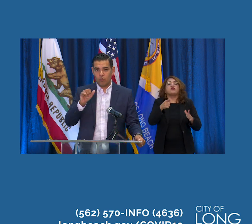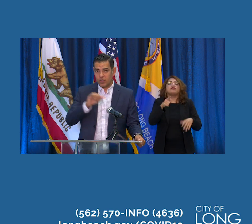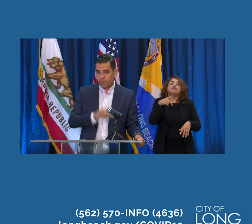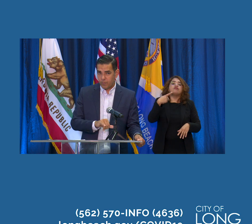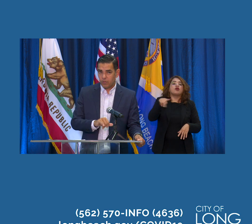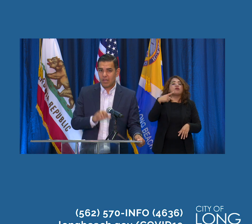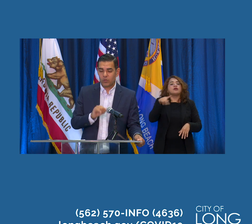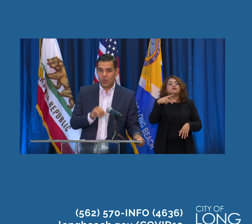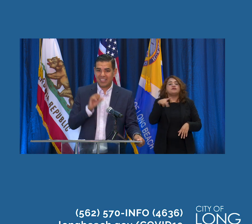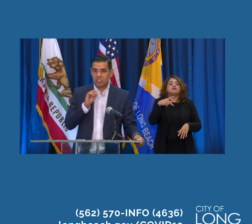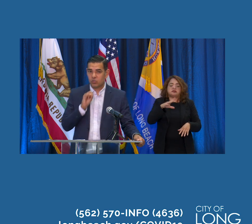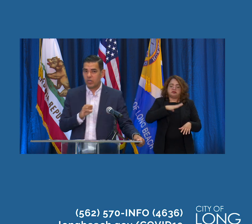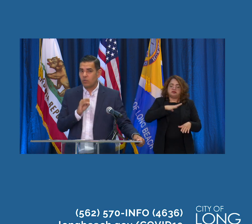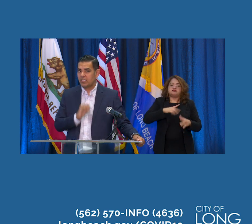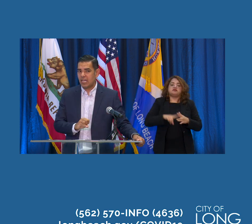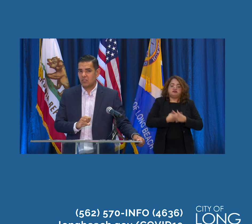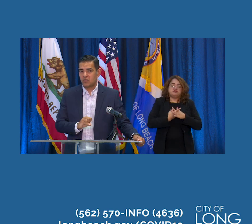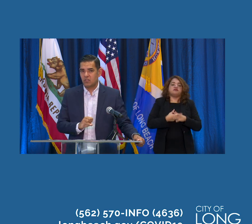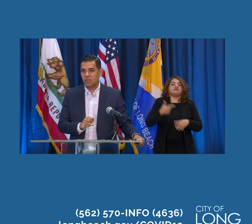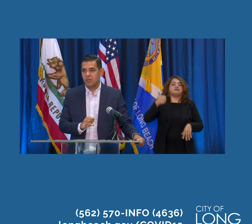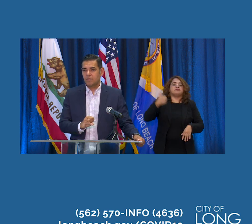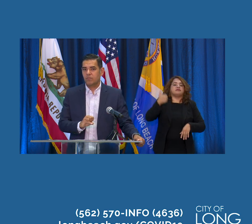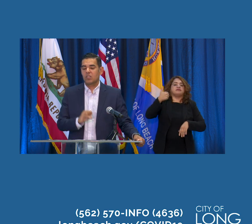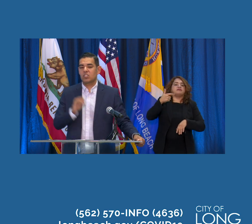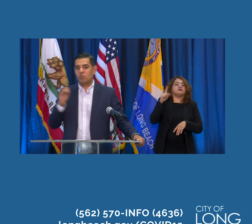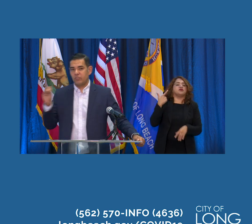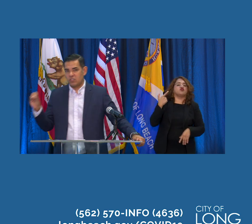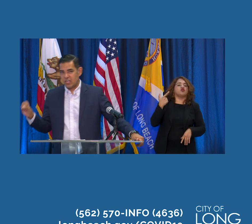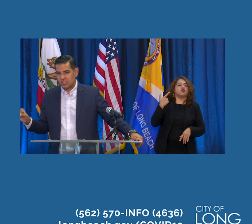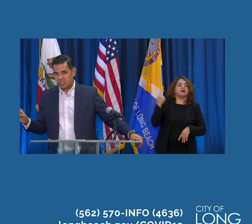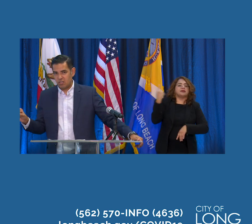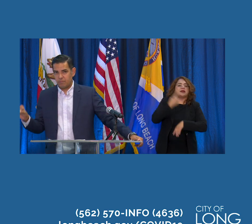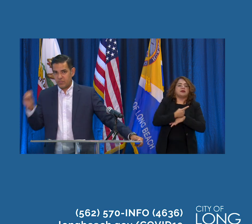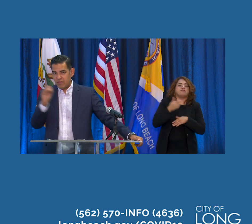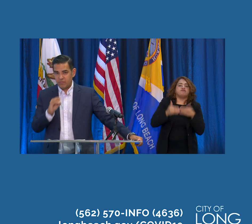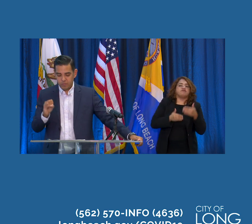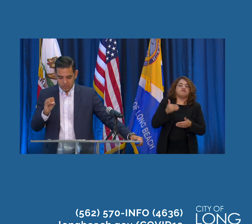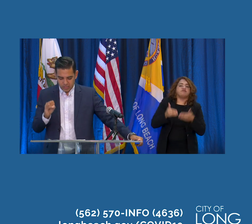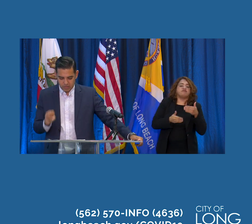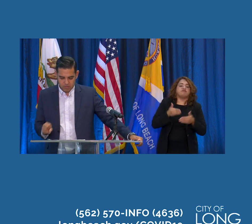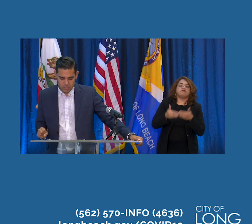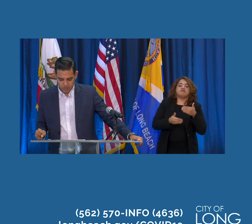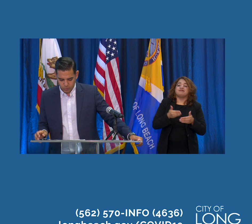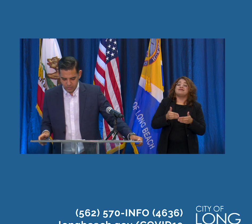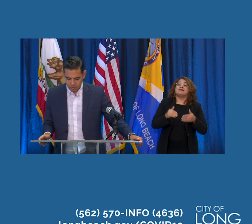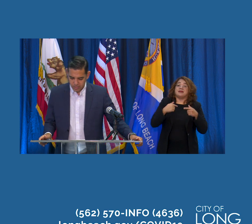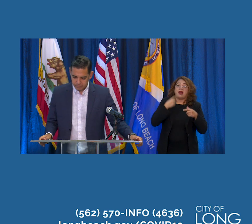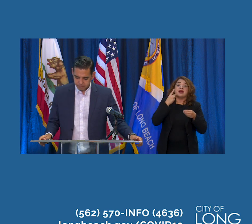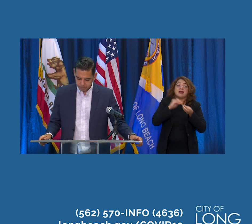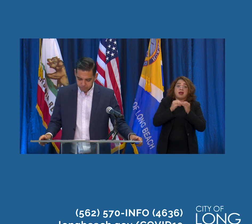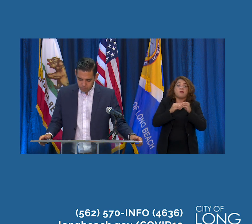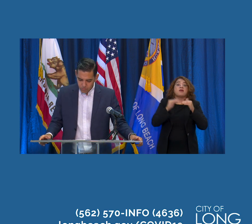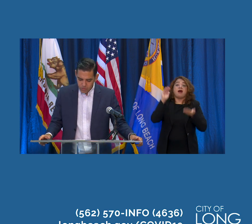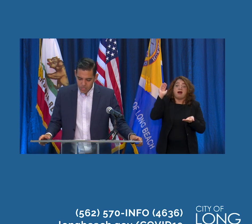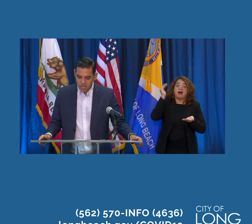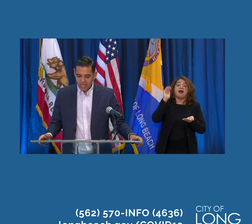a, more than purple, you have to wait at least 21 days to move into the next tier even if you meet the criteria.